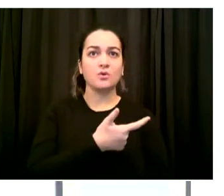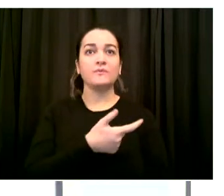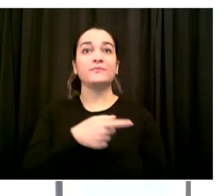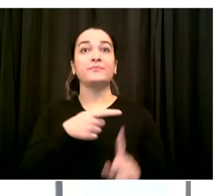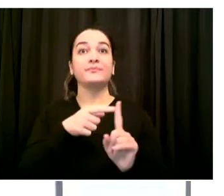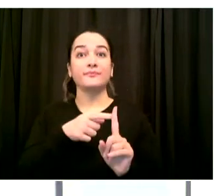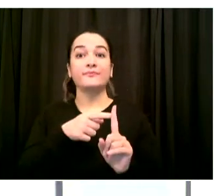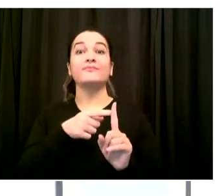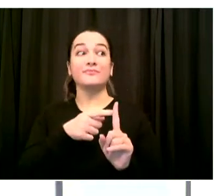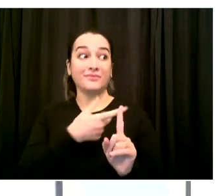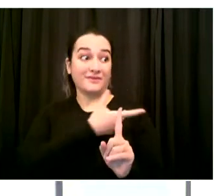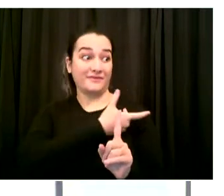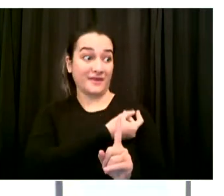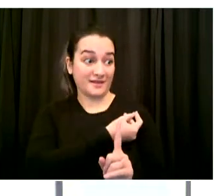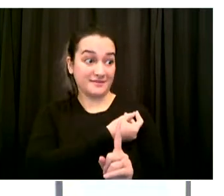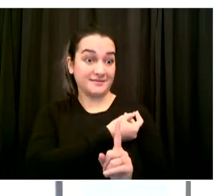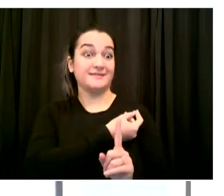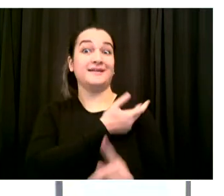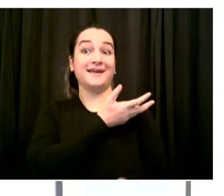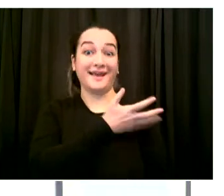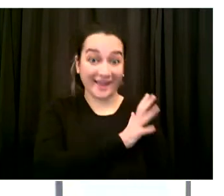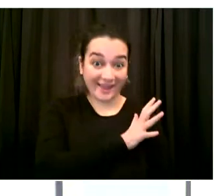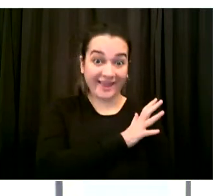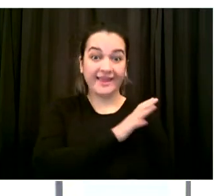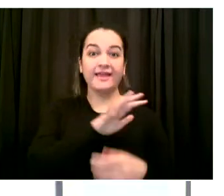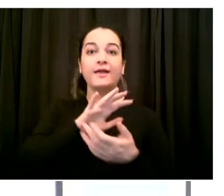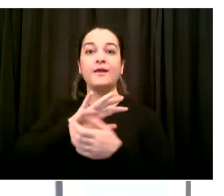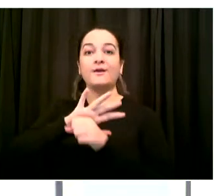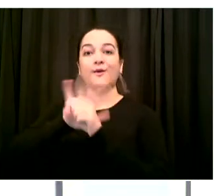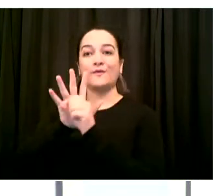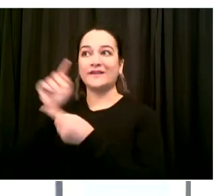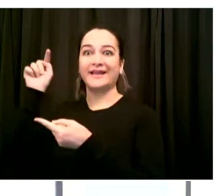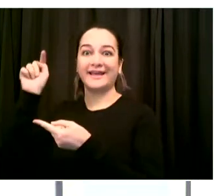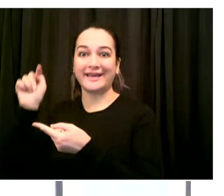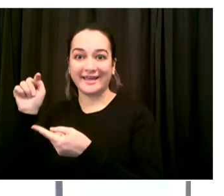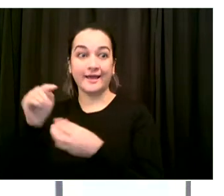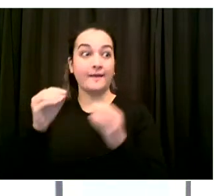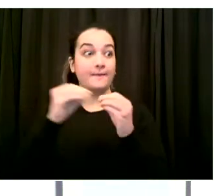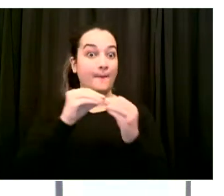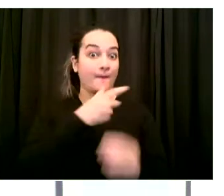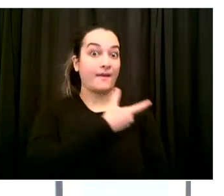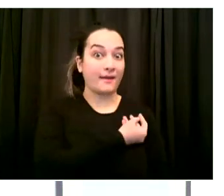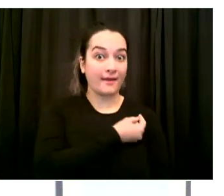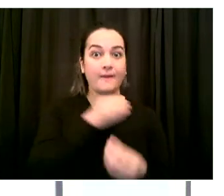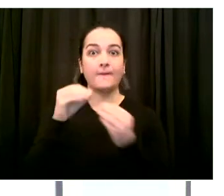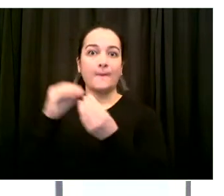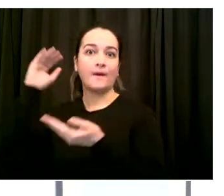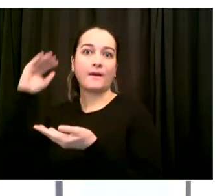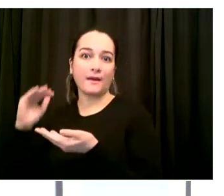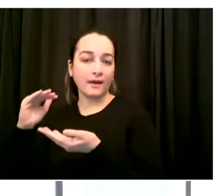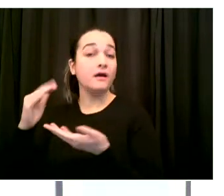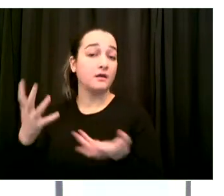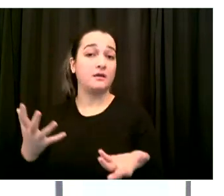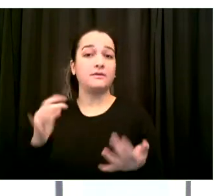RRTEIBLE PANDEMIMIC. THE THREE WAYS IN WHICH WE HAVE OPERATIONALIZED